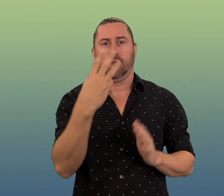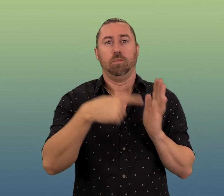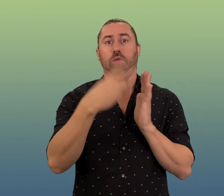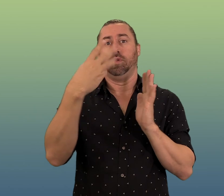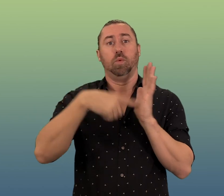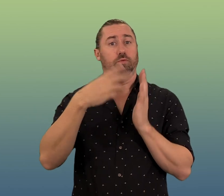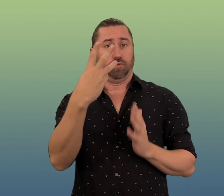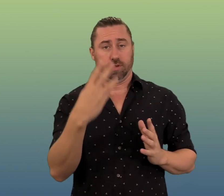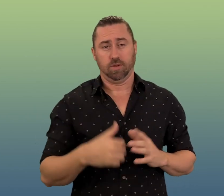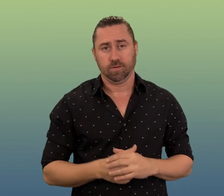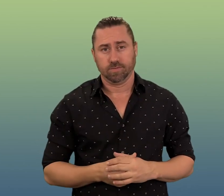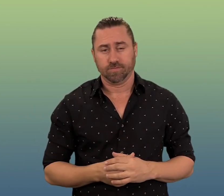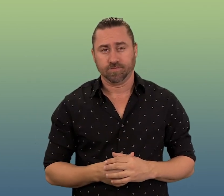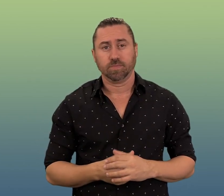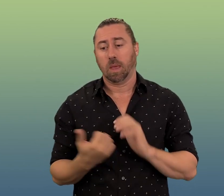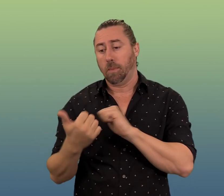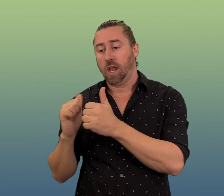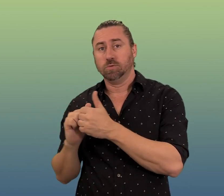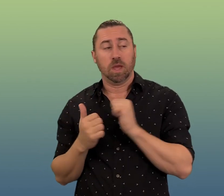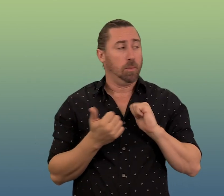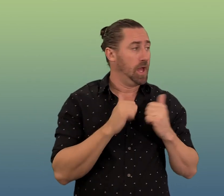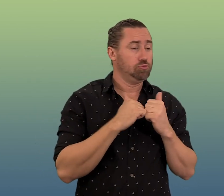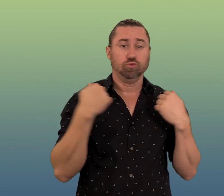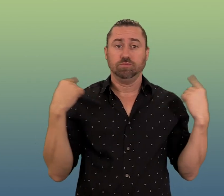Three point three point three. For our partners.